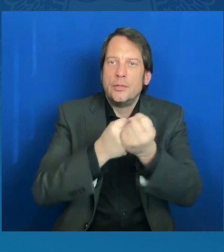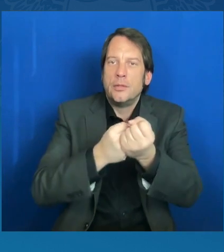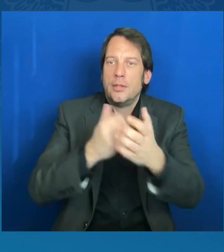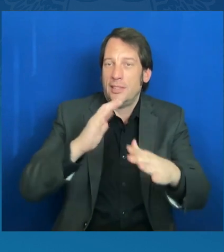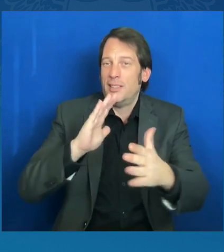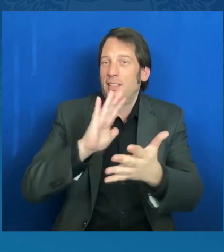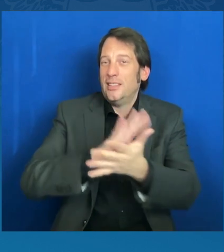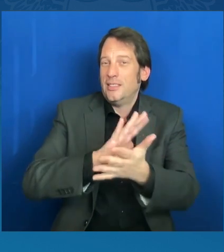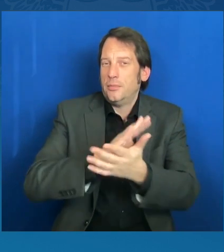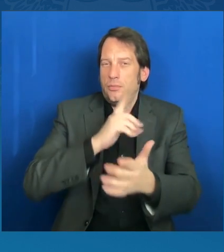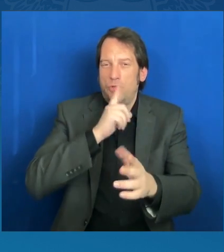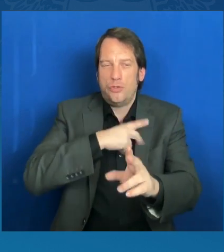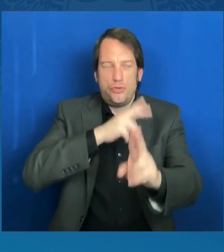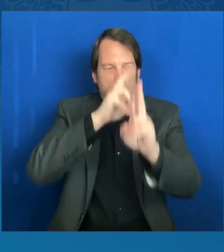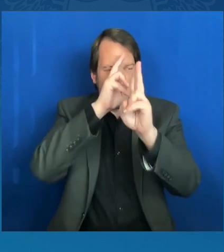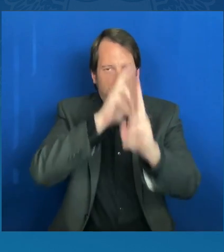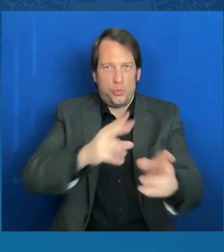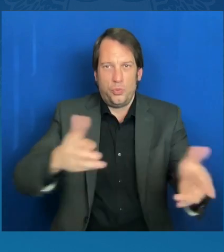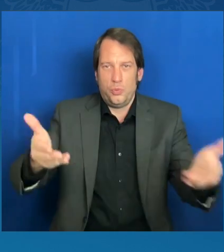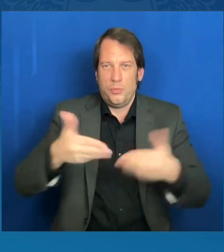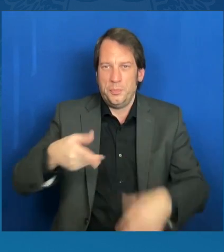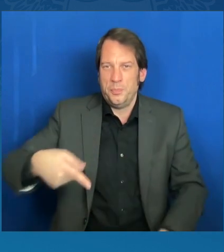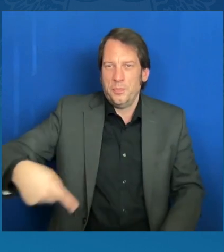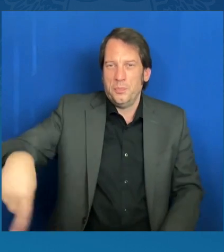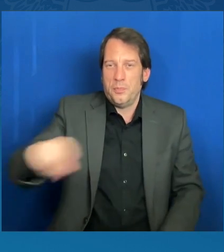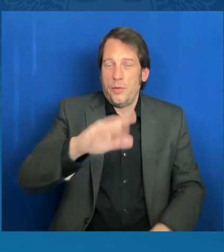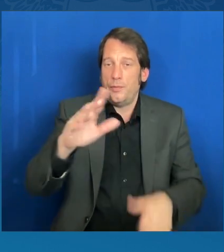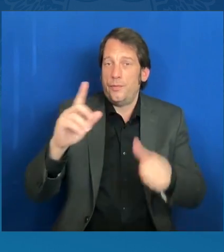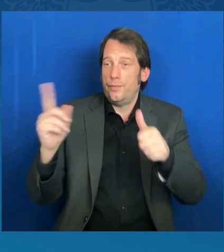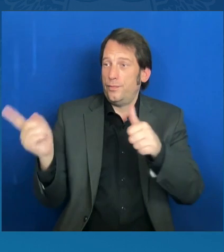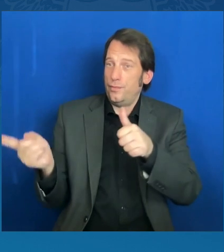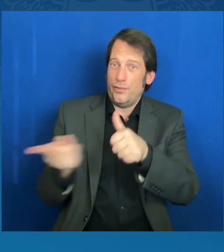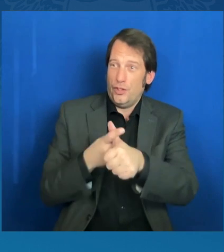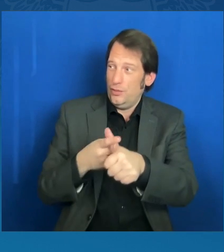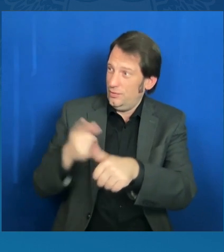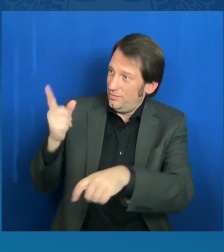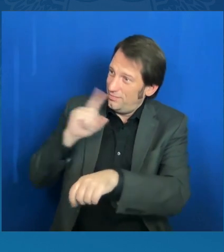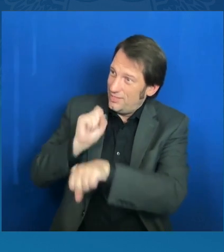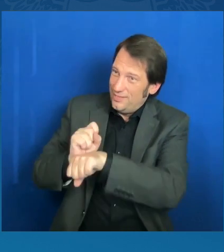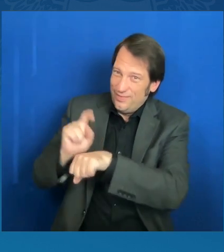to the first ever graduation of the CVI Leadership Academy.